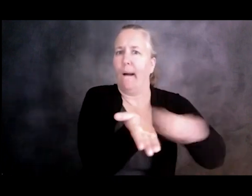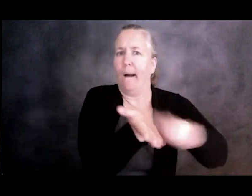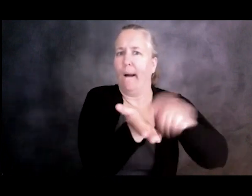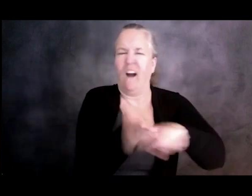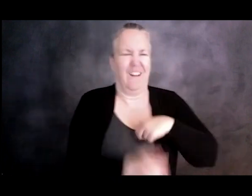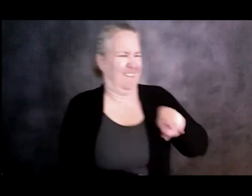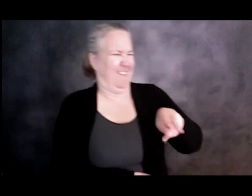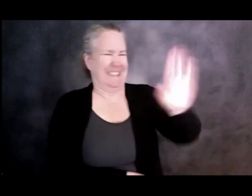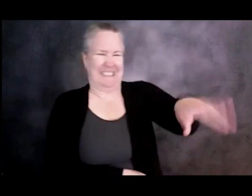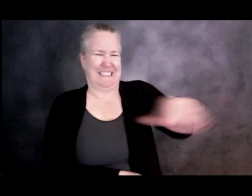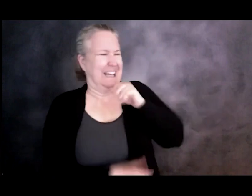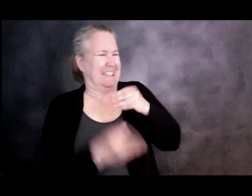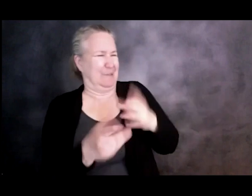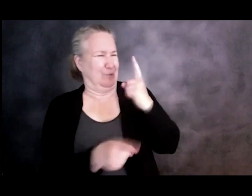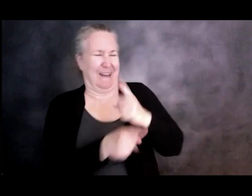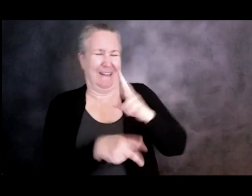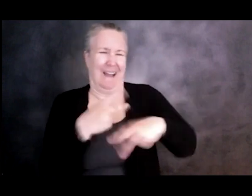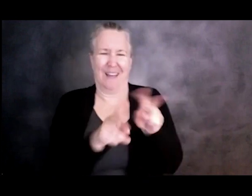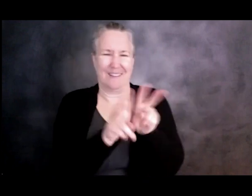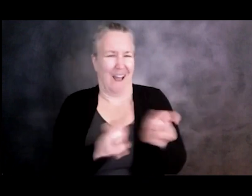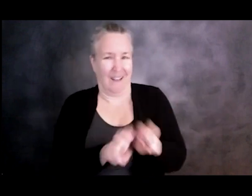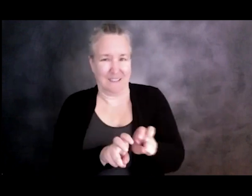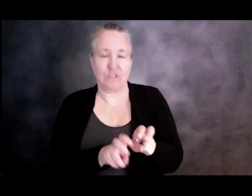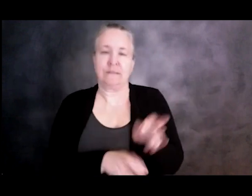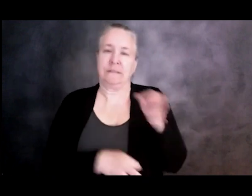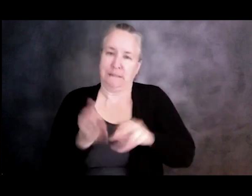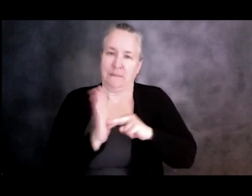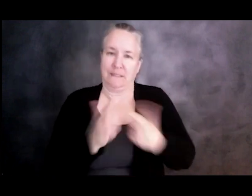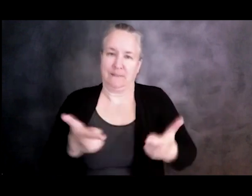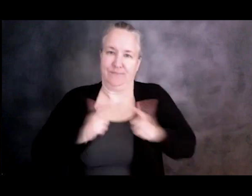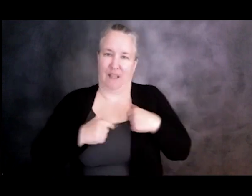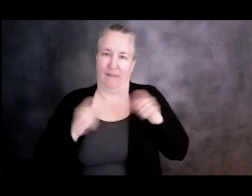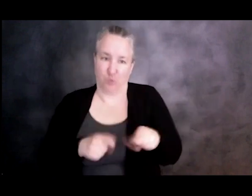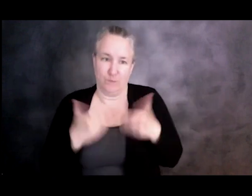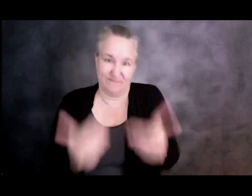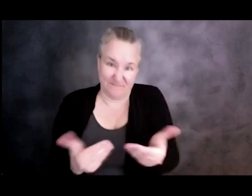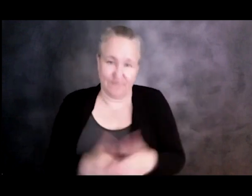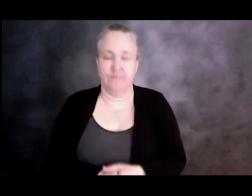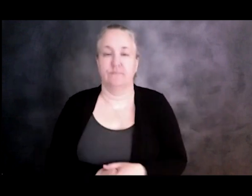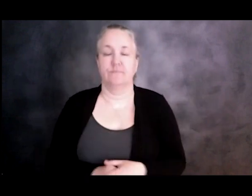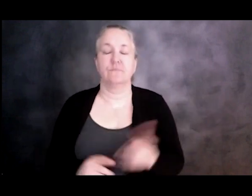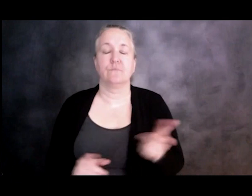is giving the right kind of analysis. You said earlier that you generally